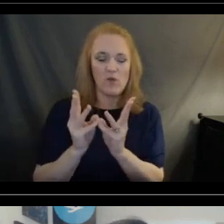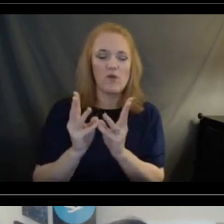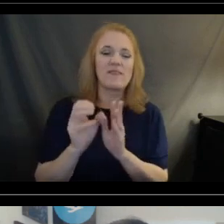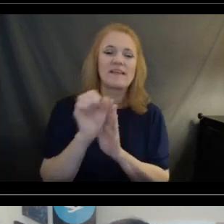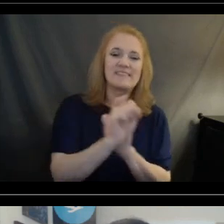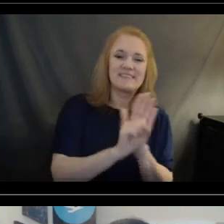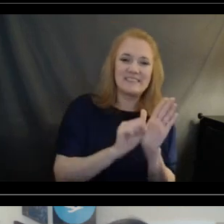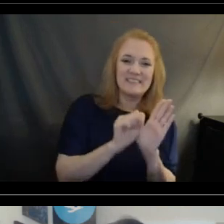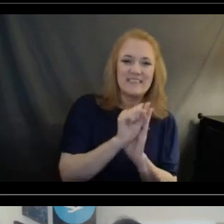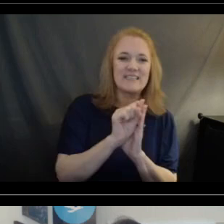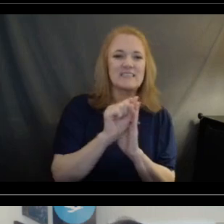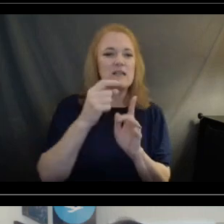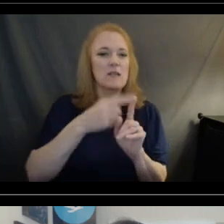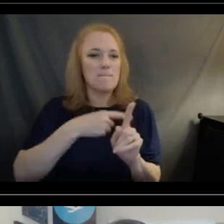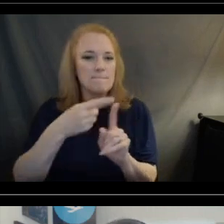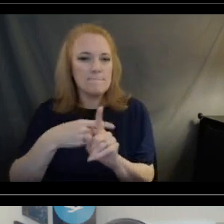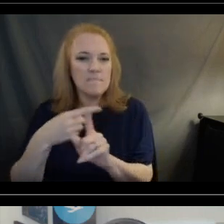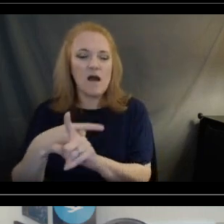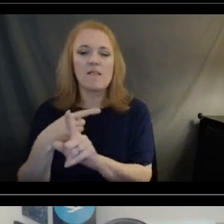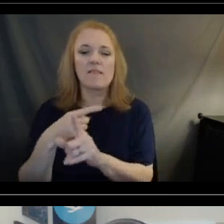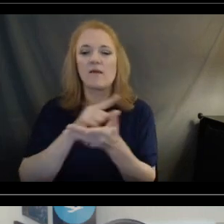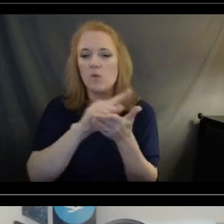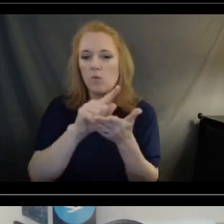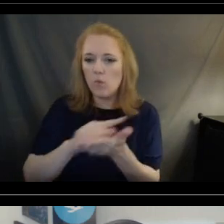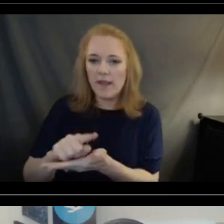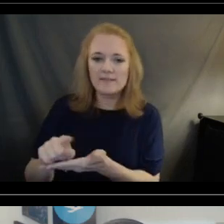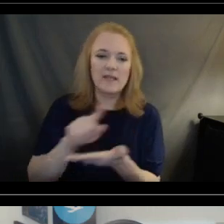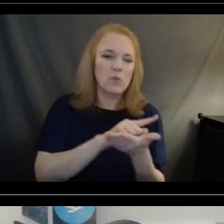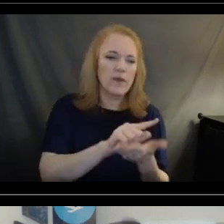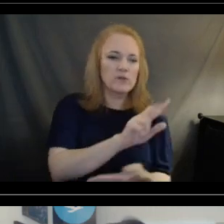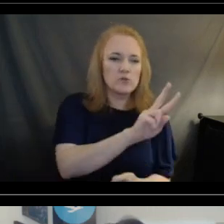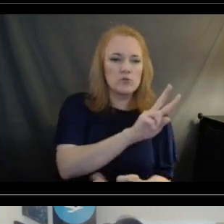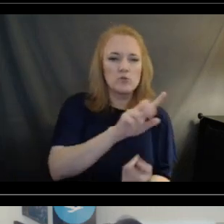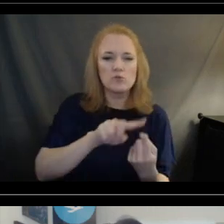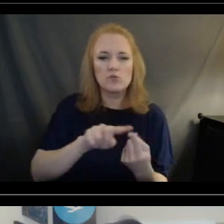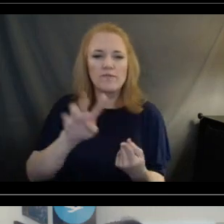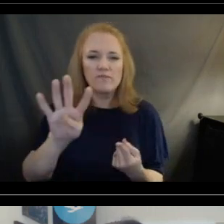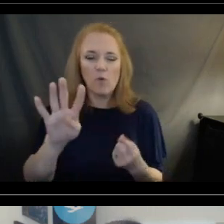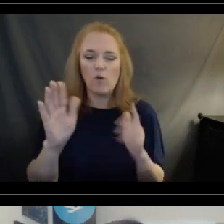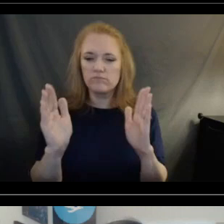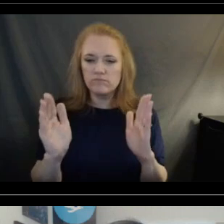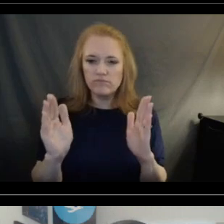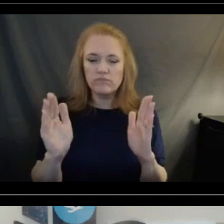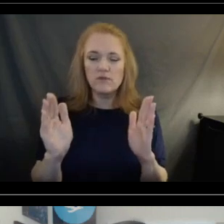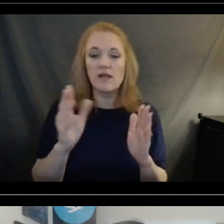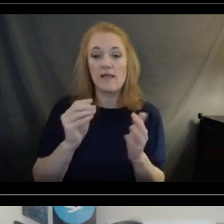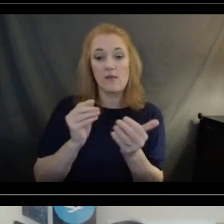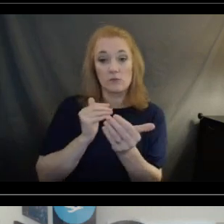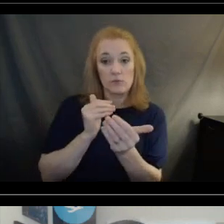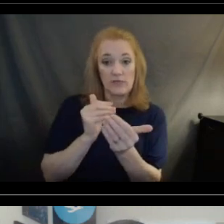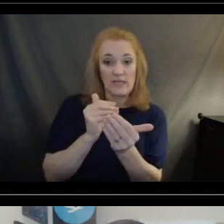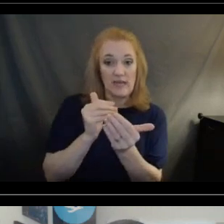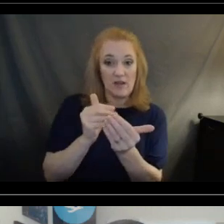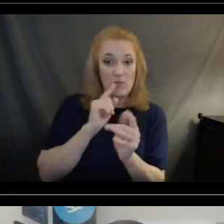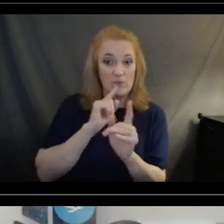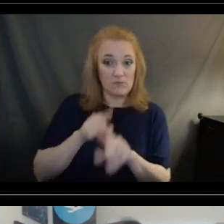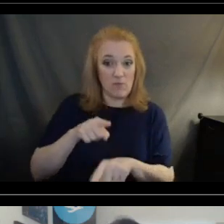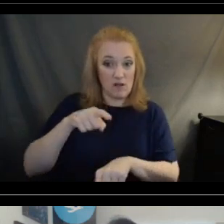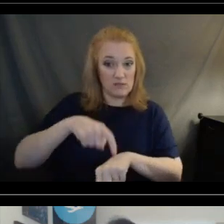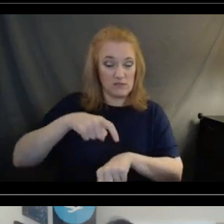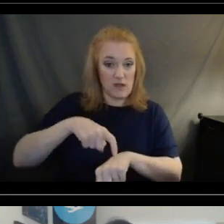and weeks two, week three through four. And as we near the response time frame, we have